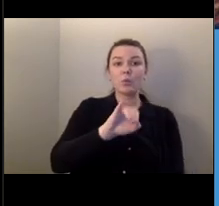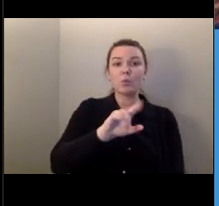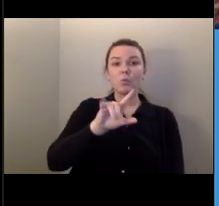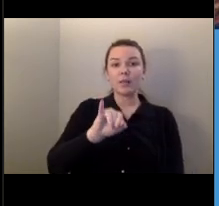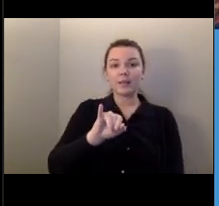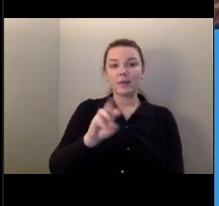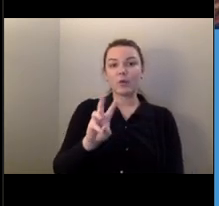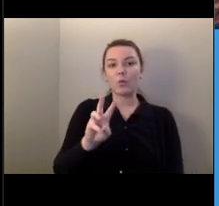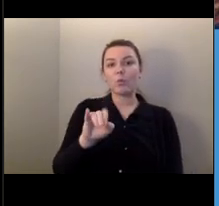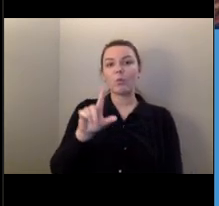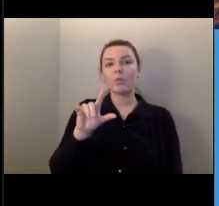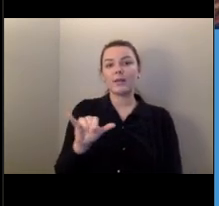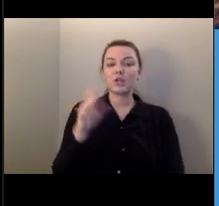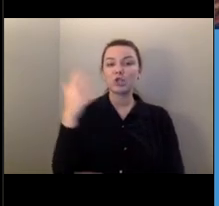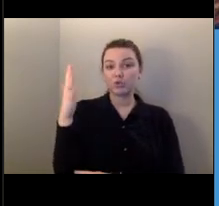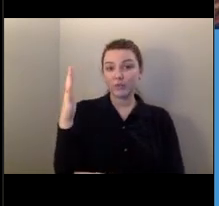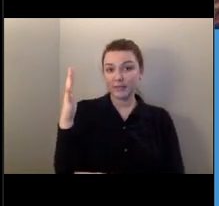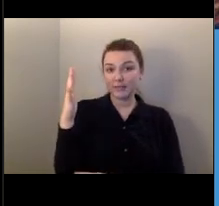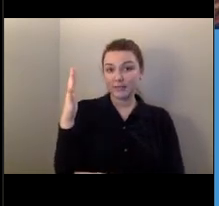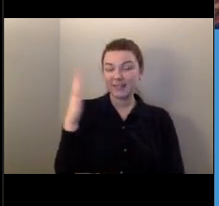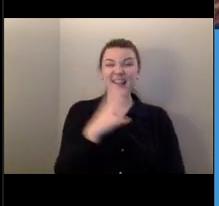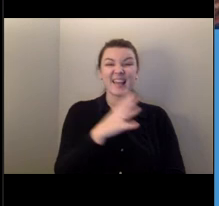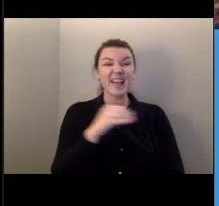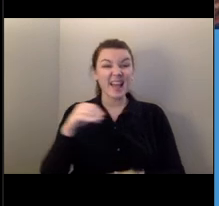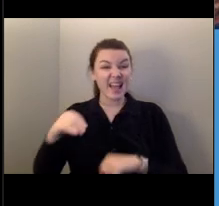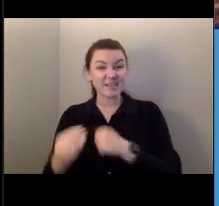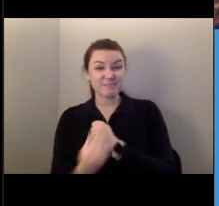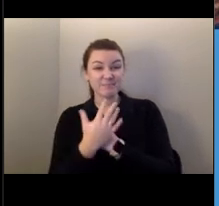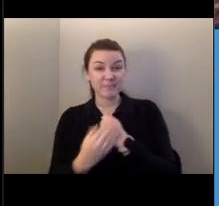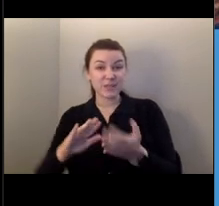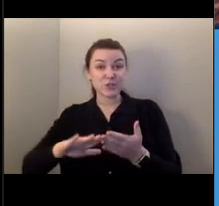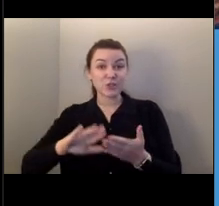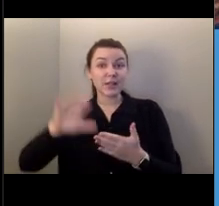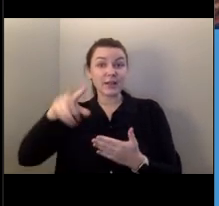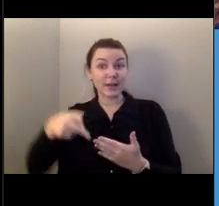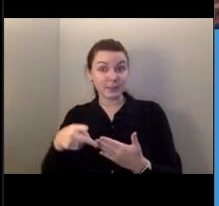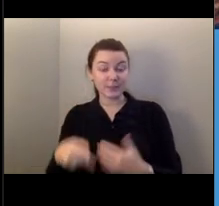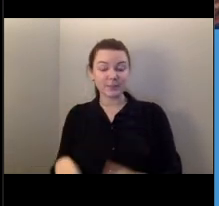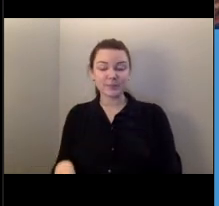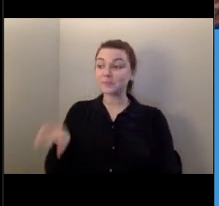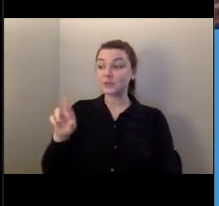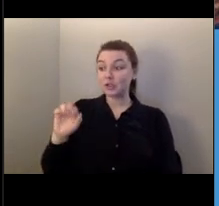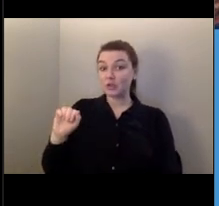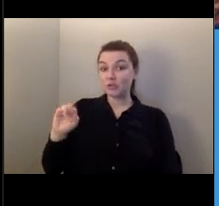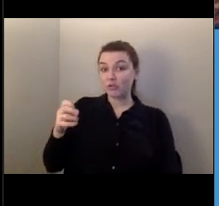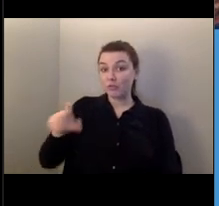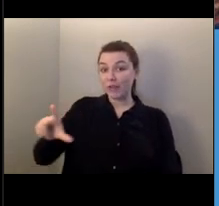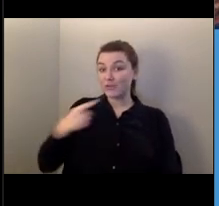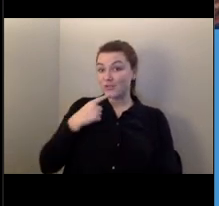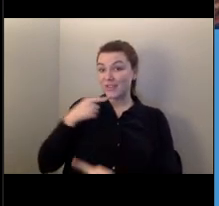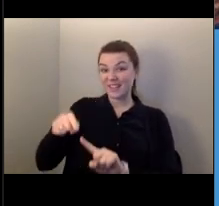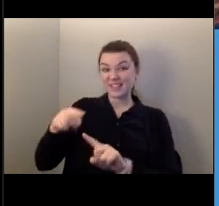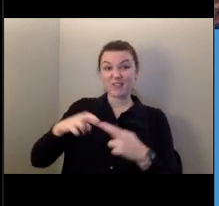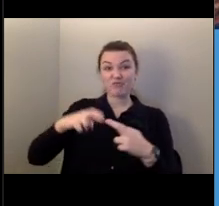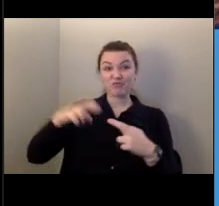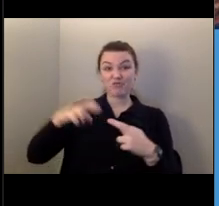and they also do beach cleanups. And Rachel says that they recycle. So we're really proud of our audience for helping out.